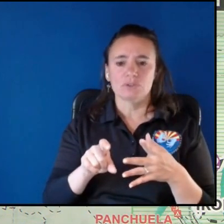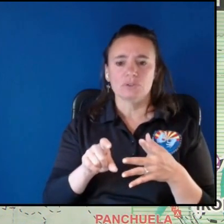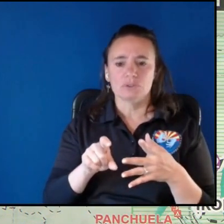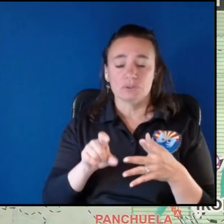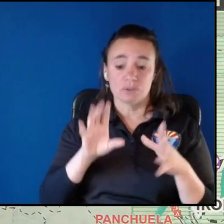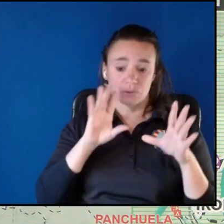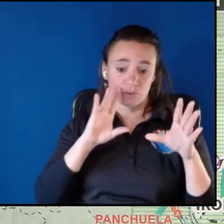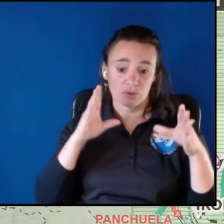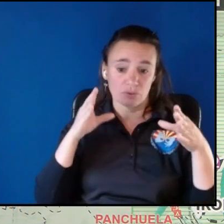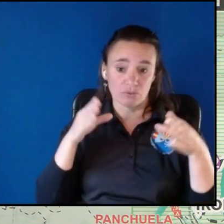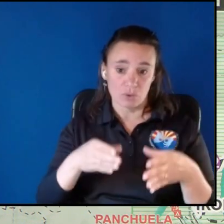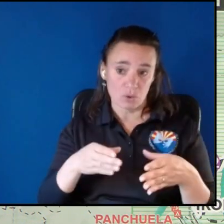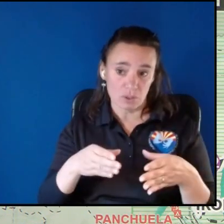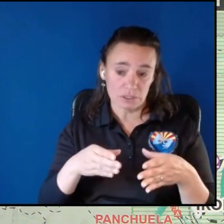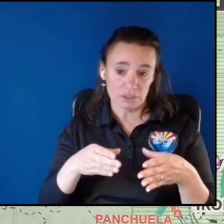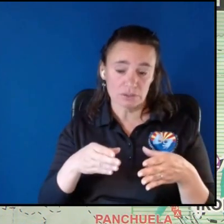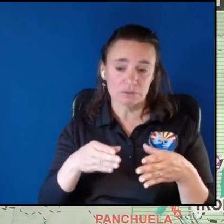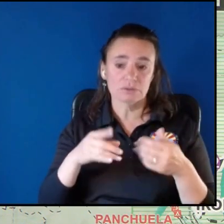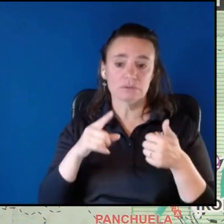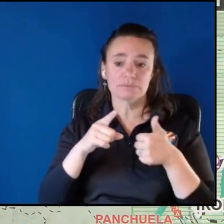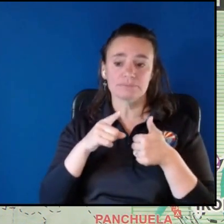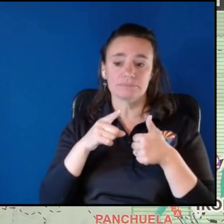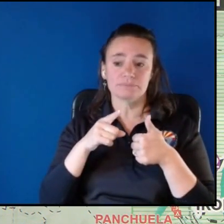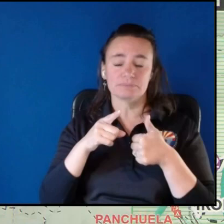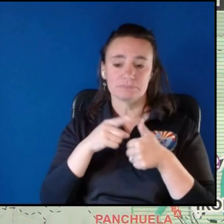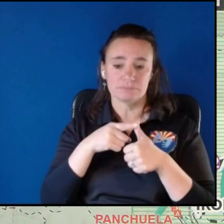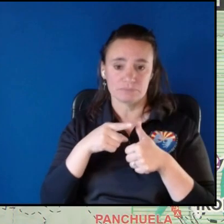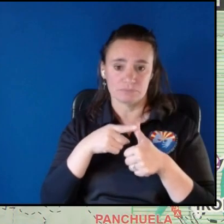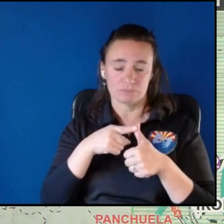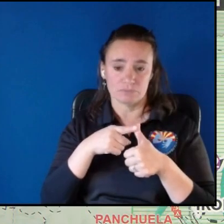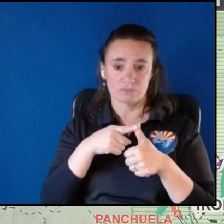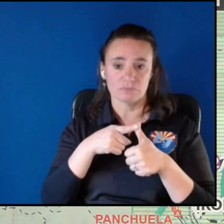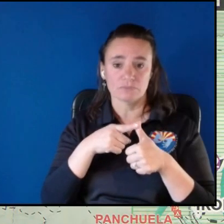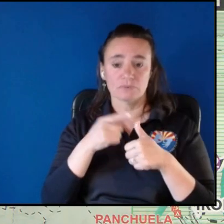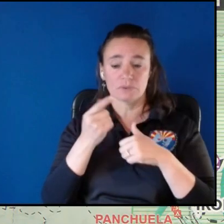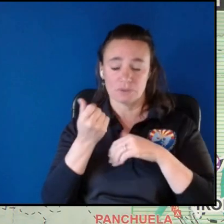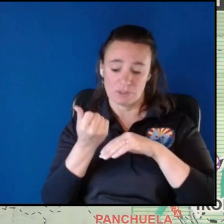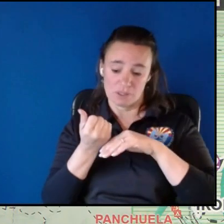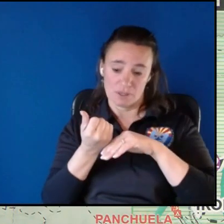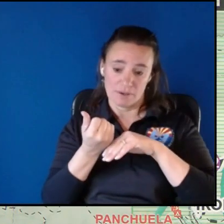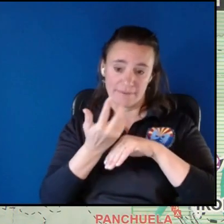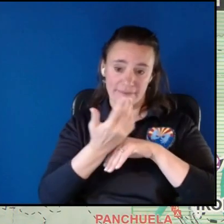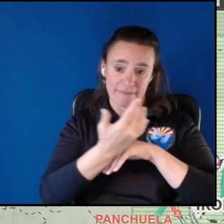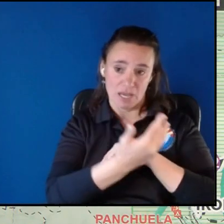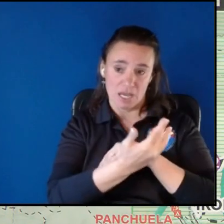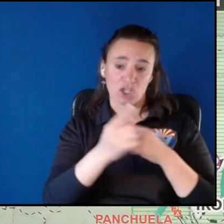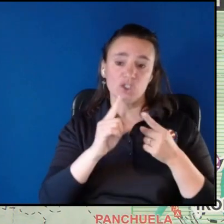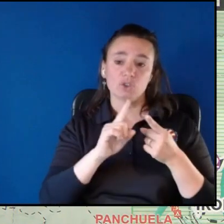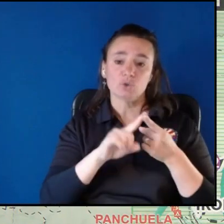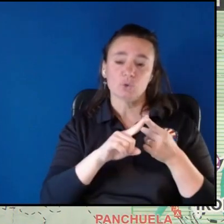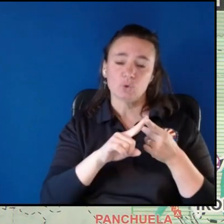operation is 1) To bring the fire to the control lines on our terms. We don't want the fire just to make that